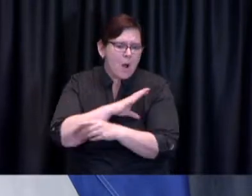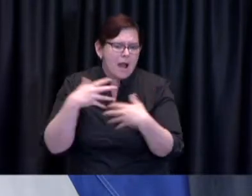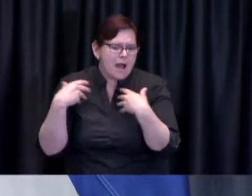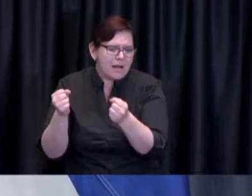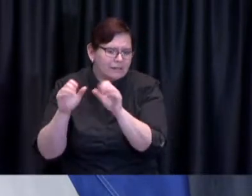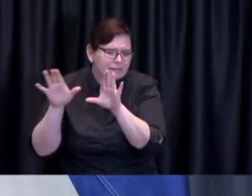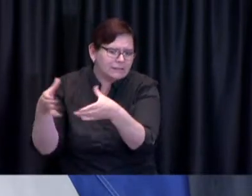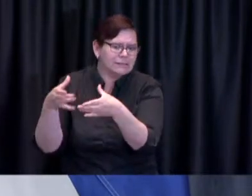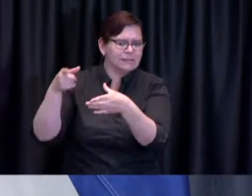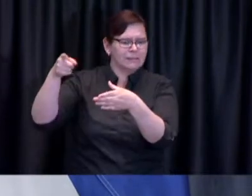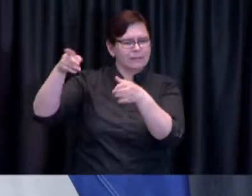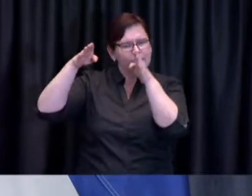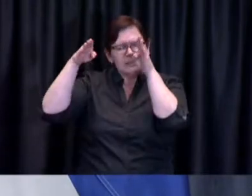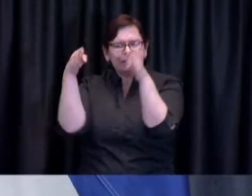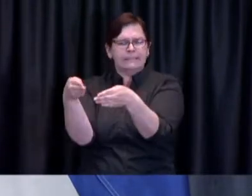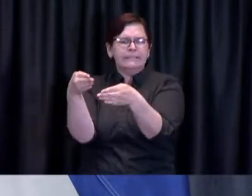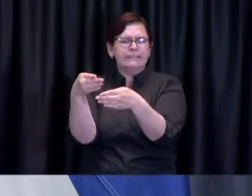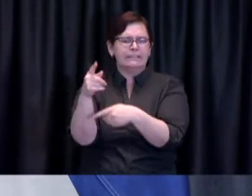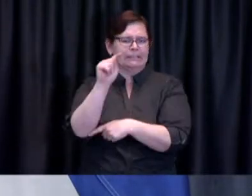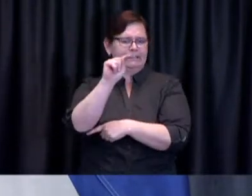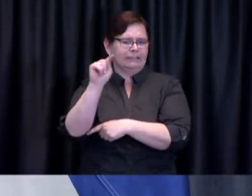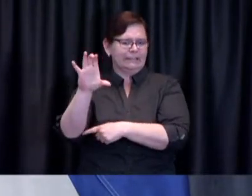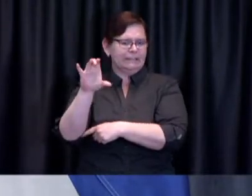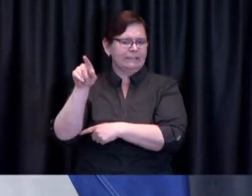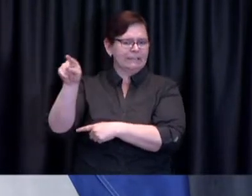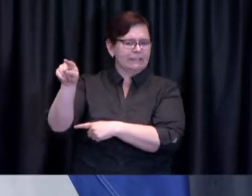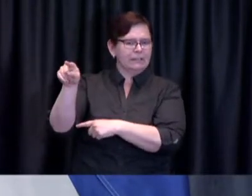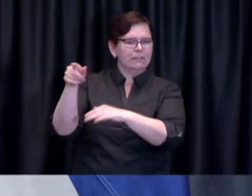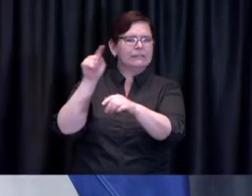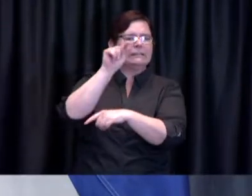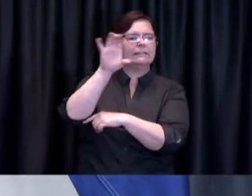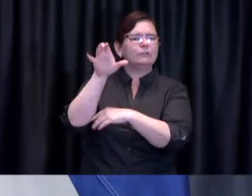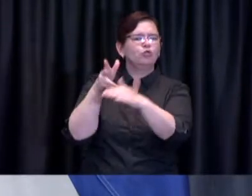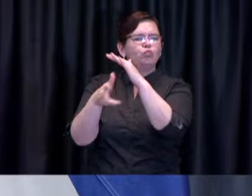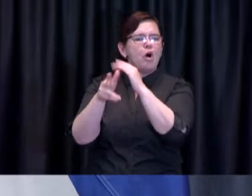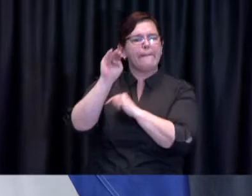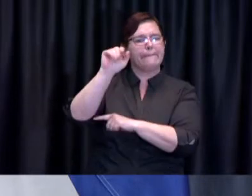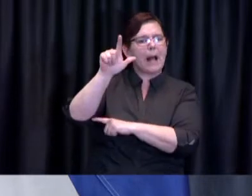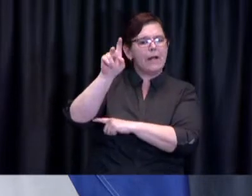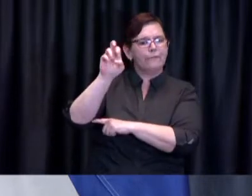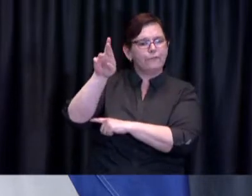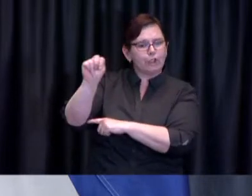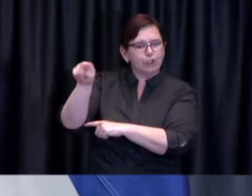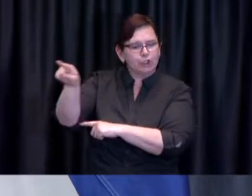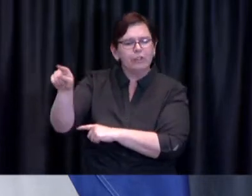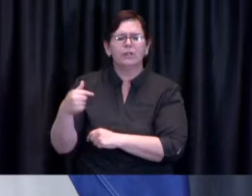at the Malvern Bus Garage operated by the TTC I want to thank as well Women's College, North York